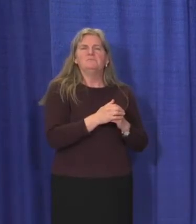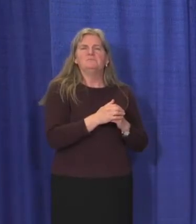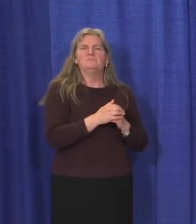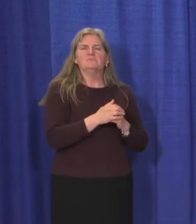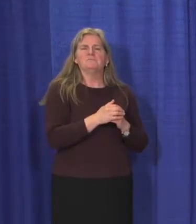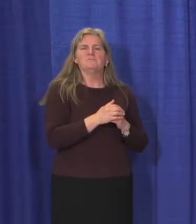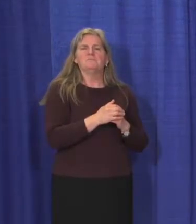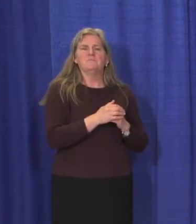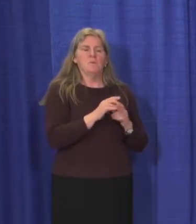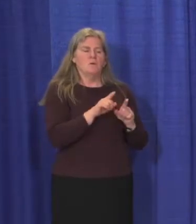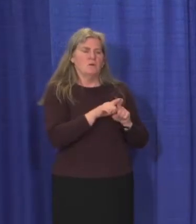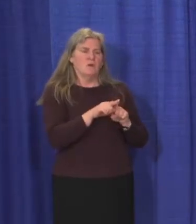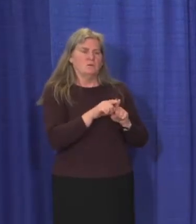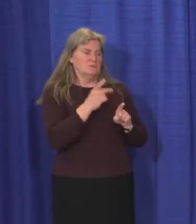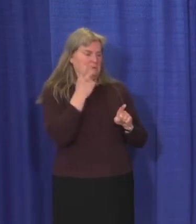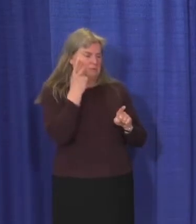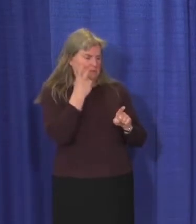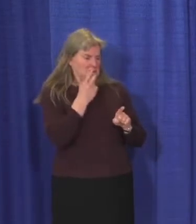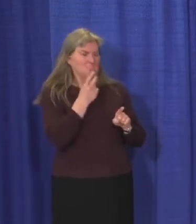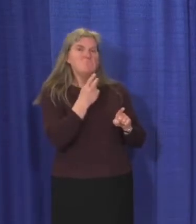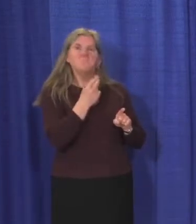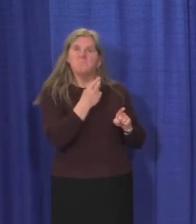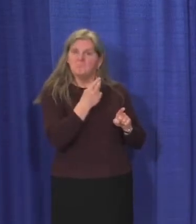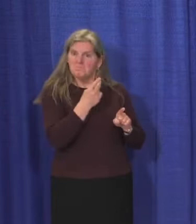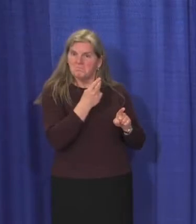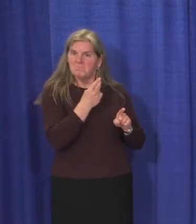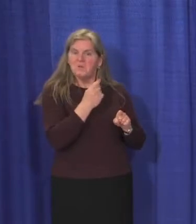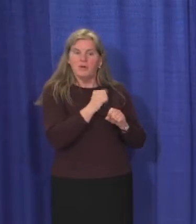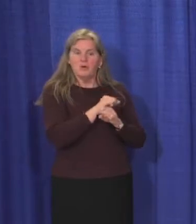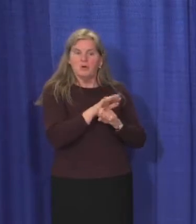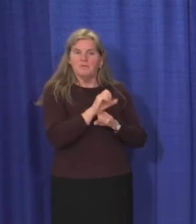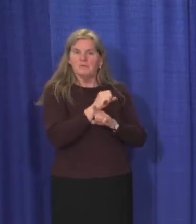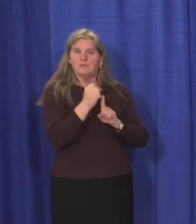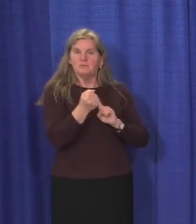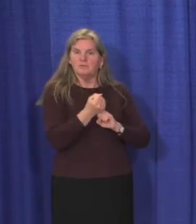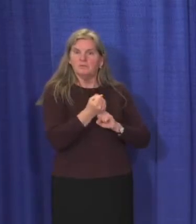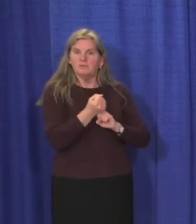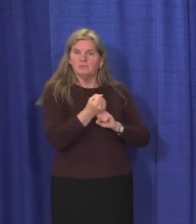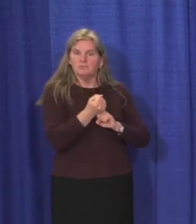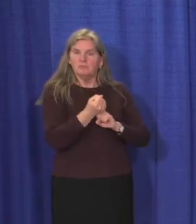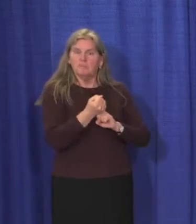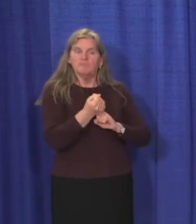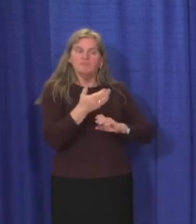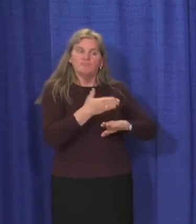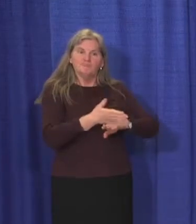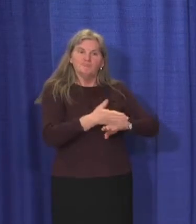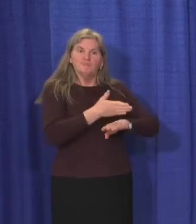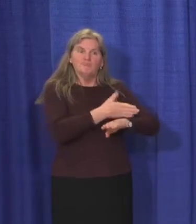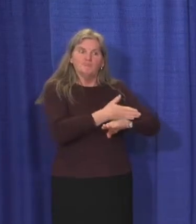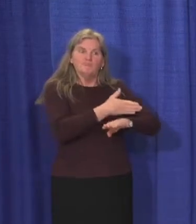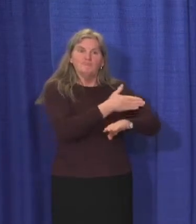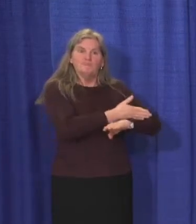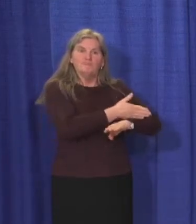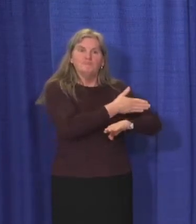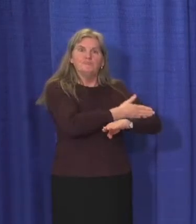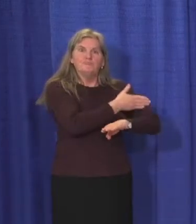also seeing very good progress in the management of COVID